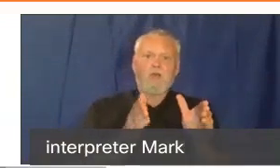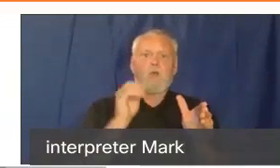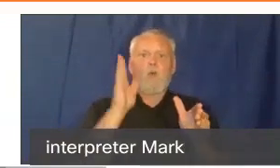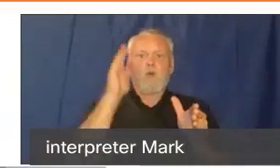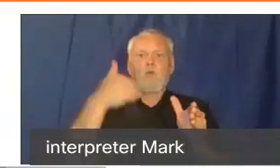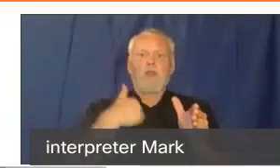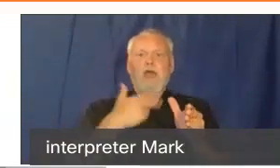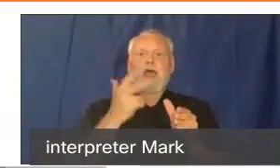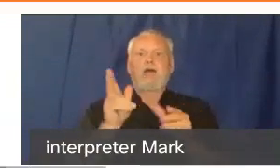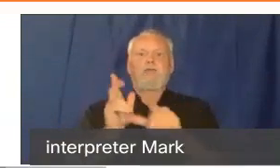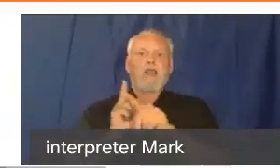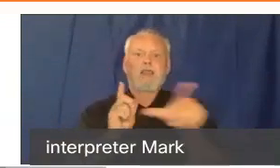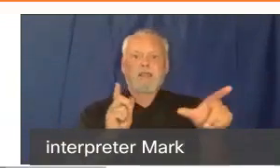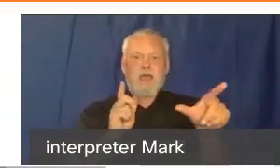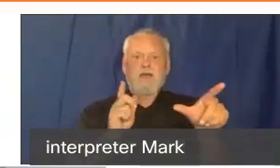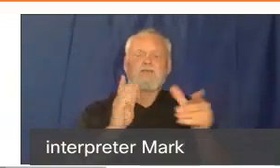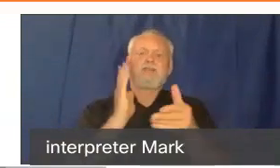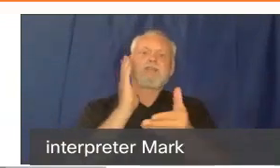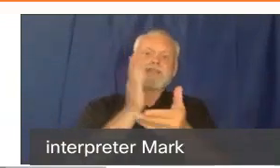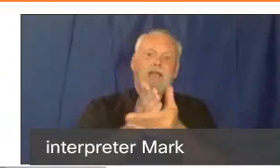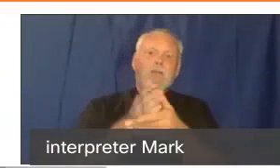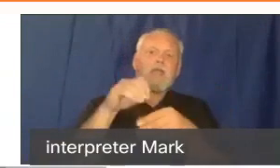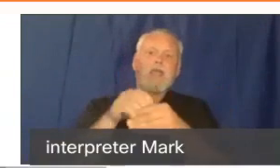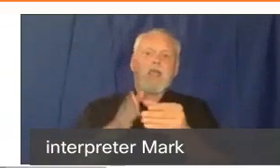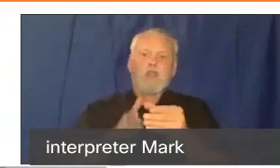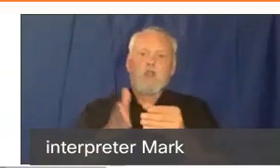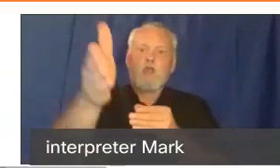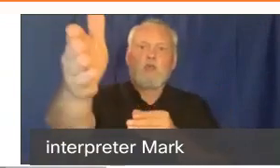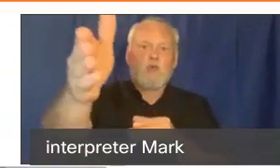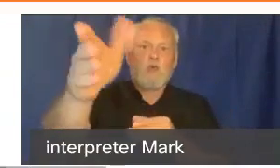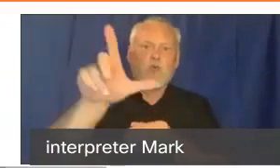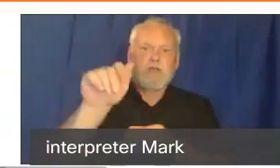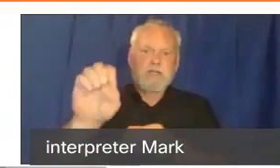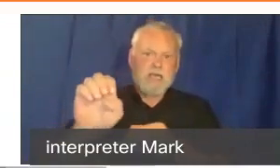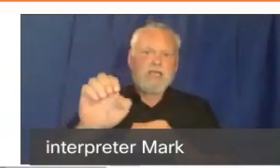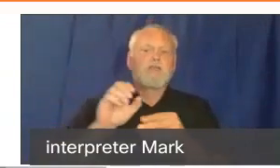Stopping in the lane and backing up traffic so we create this left turn pocket lane.